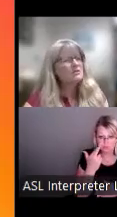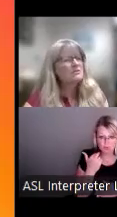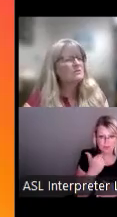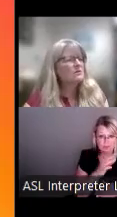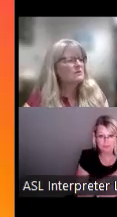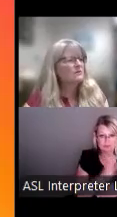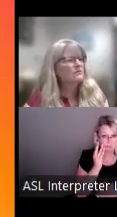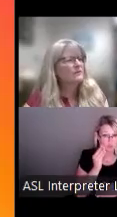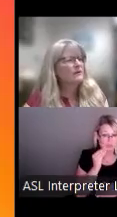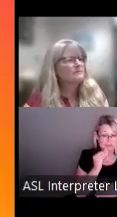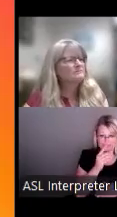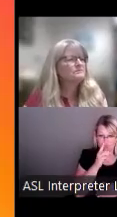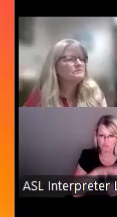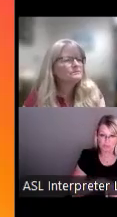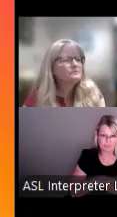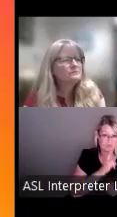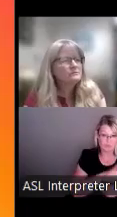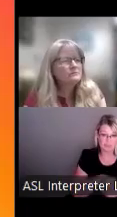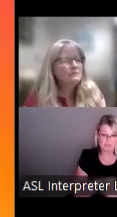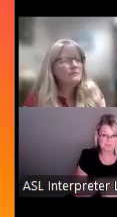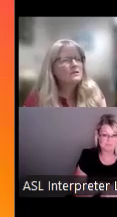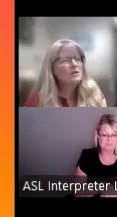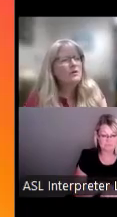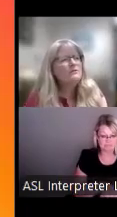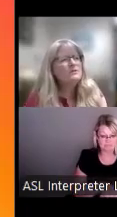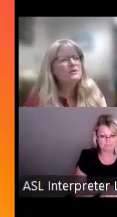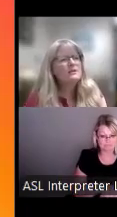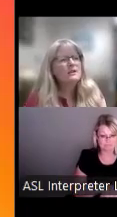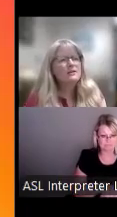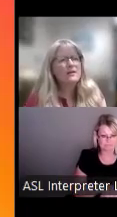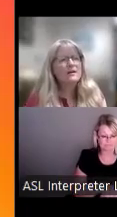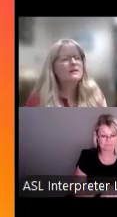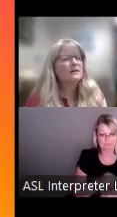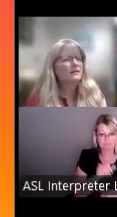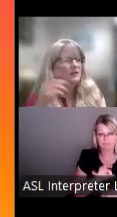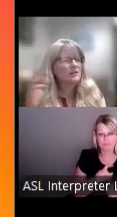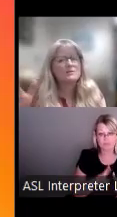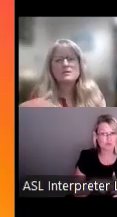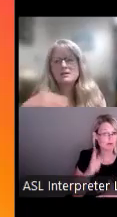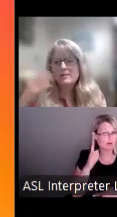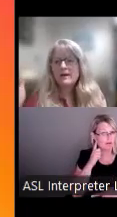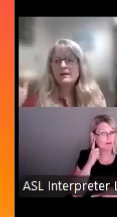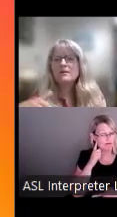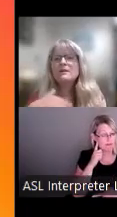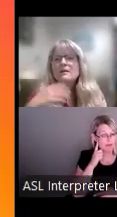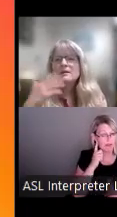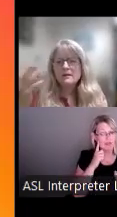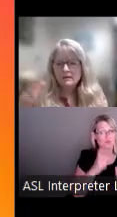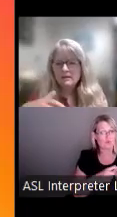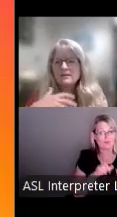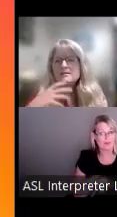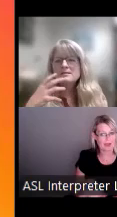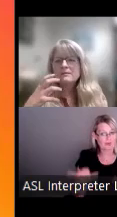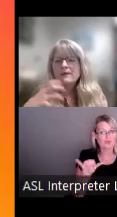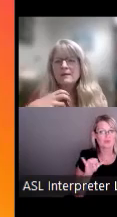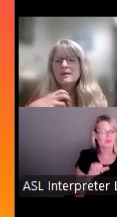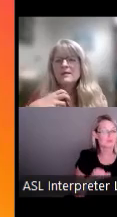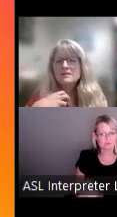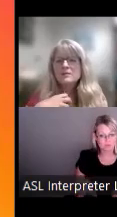is just too stressful for them, so if you. Hard to hear that, and like you see the pattern that this is a family that's